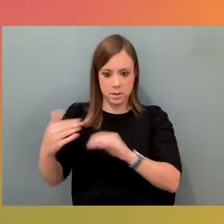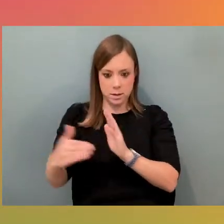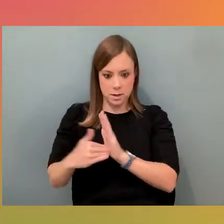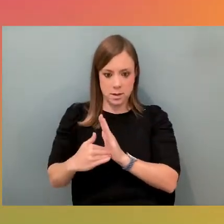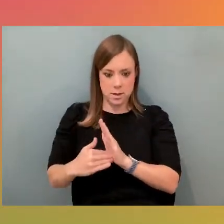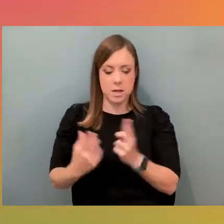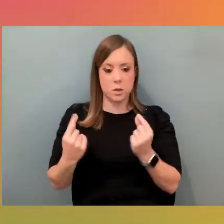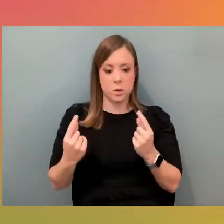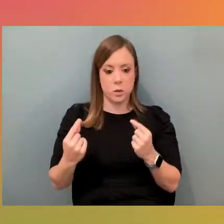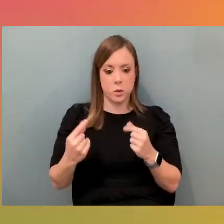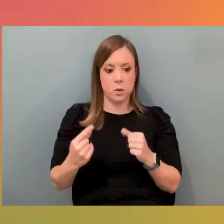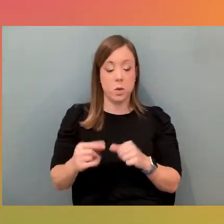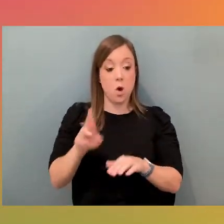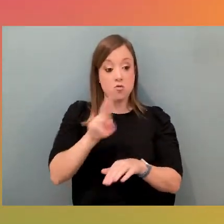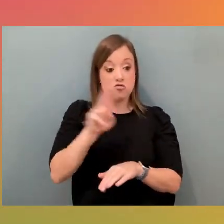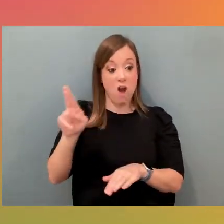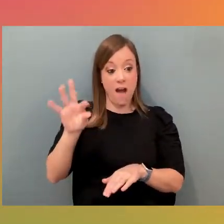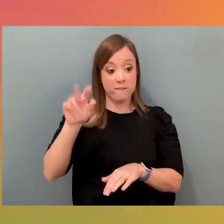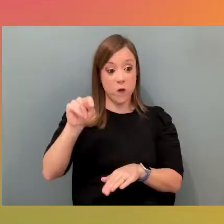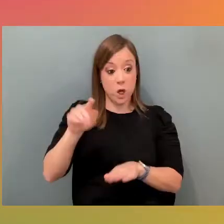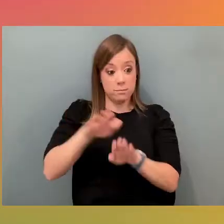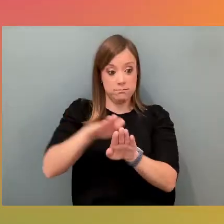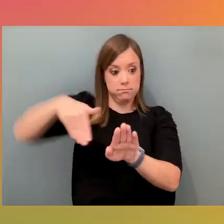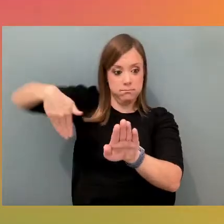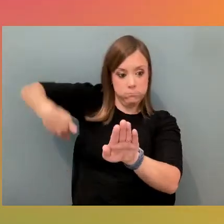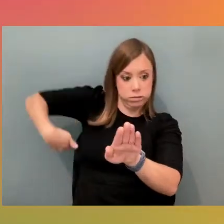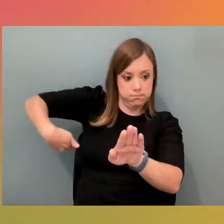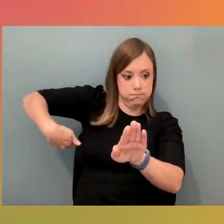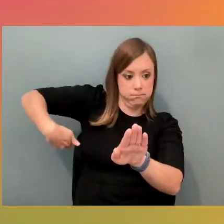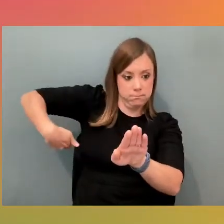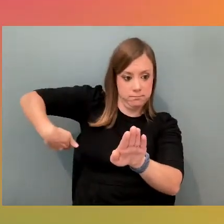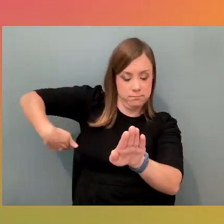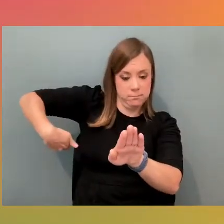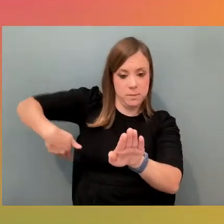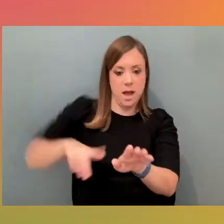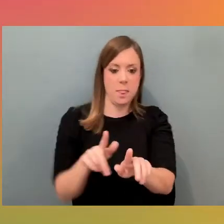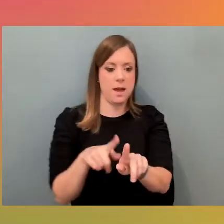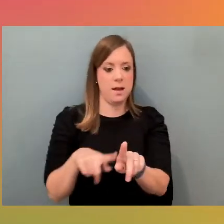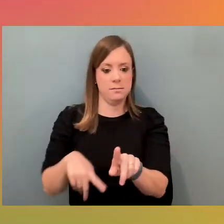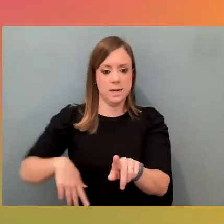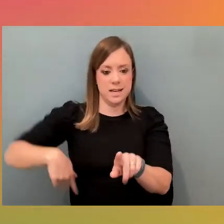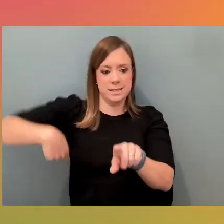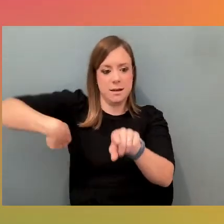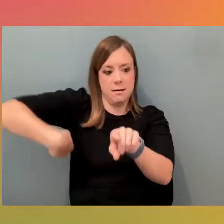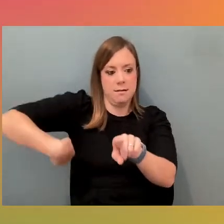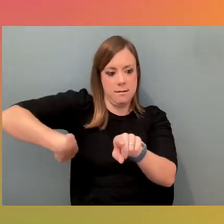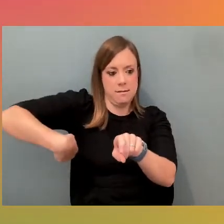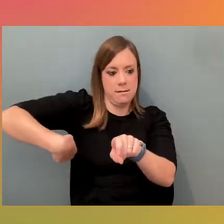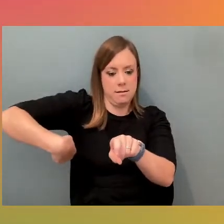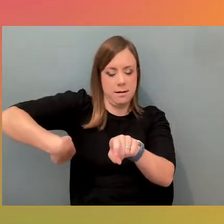NICE. TAKE YOUR HANDS TO THE MAT, STEP YOUR RIGHT FOOT BACK. REALLY LONG.